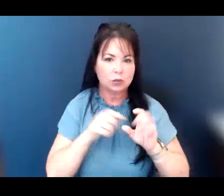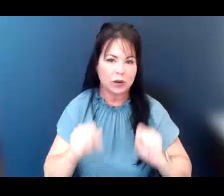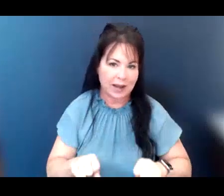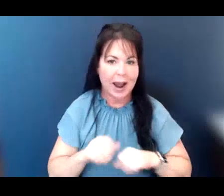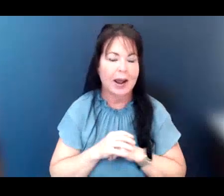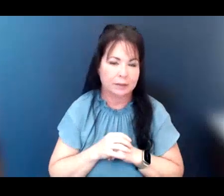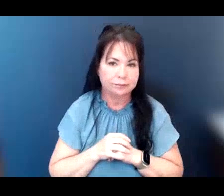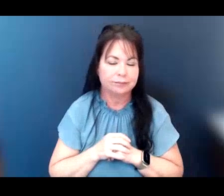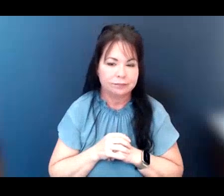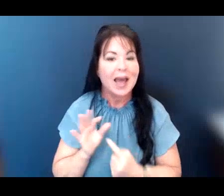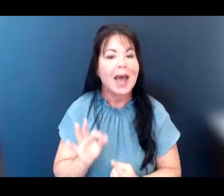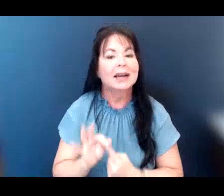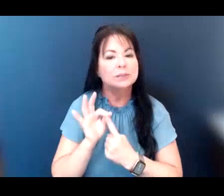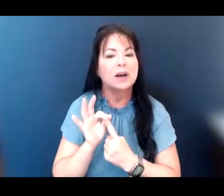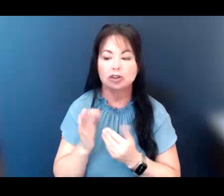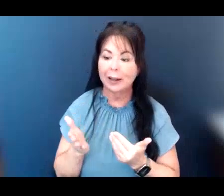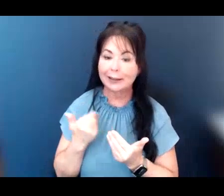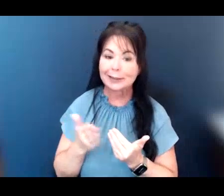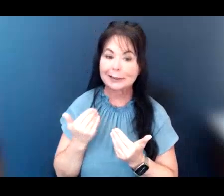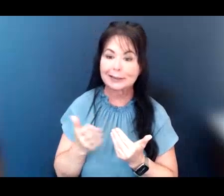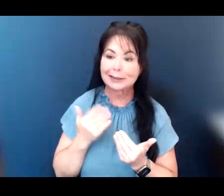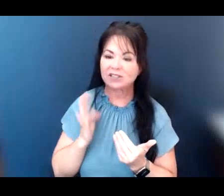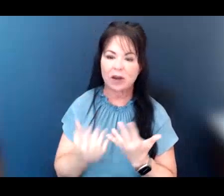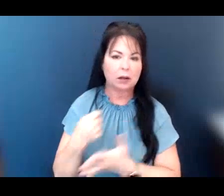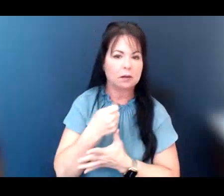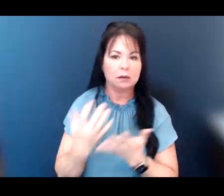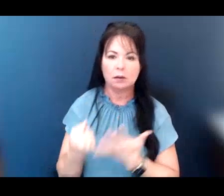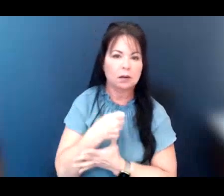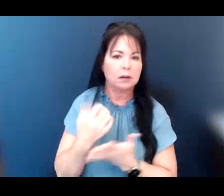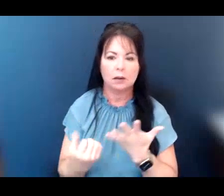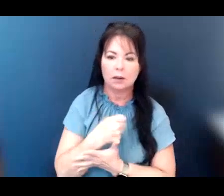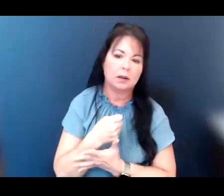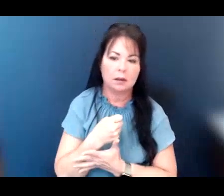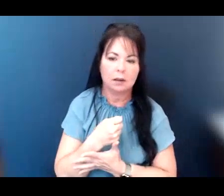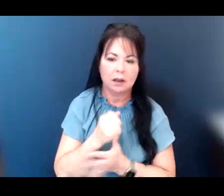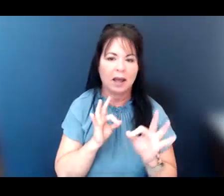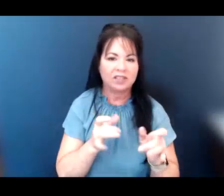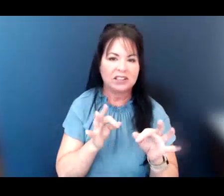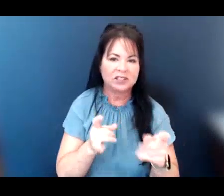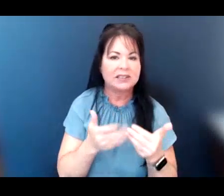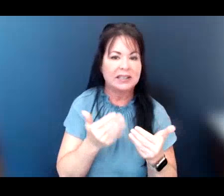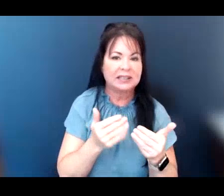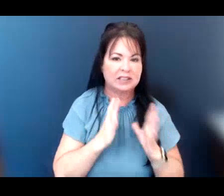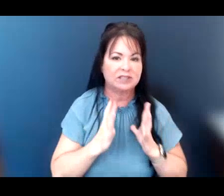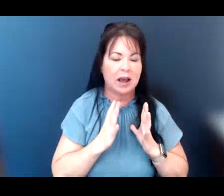the low-hanging fruit, things that are simple and easy to fix. And we can go from there. And accessibility issues, a lot of times,